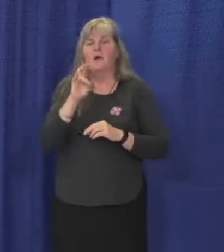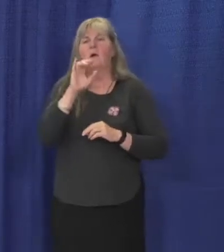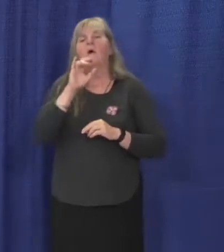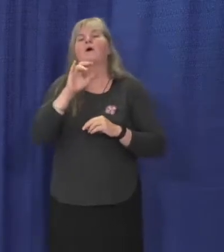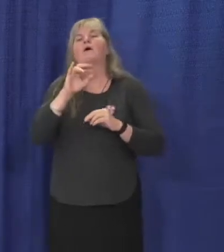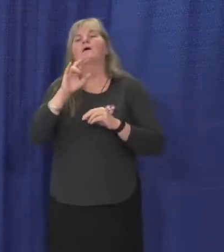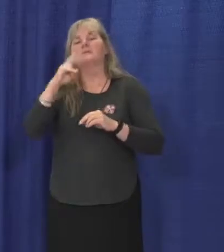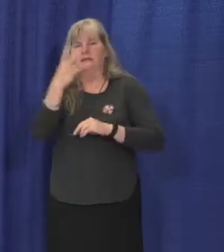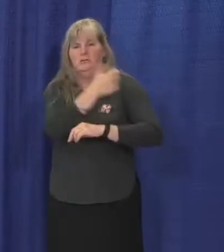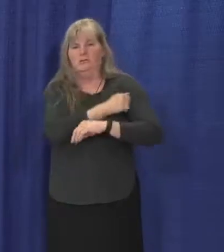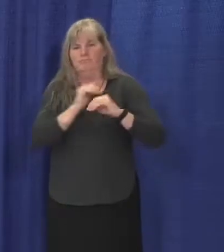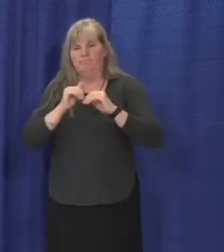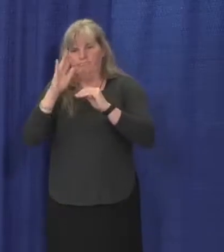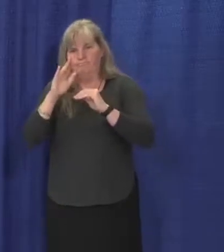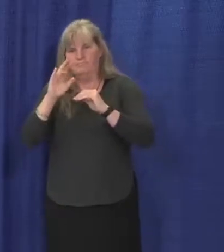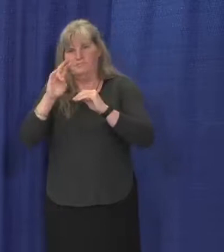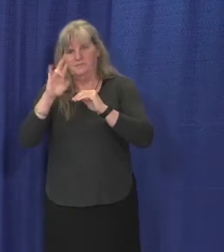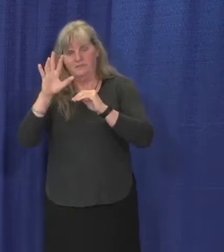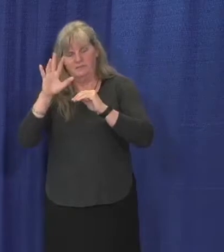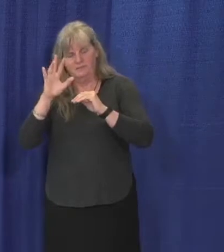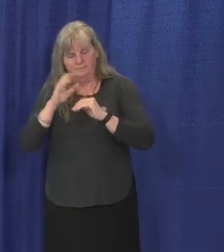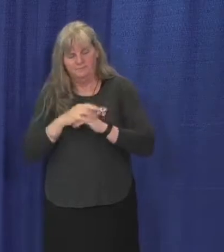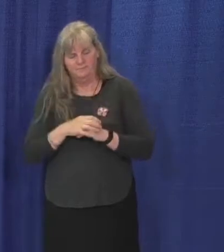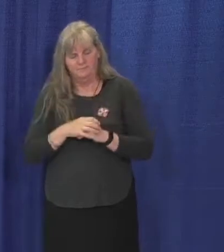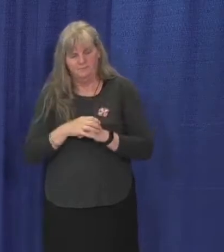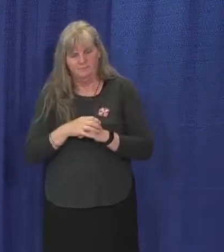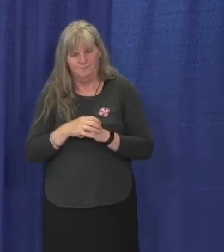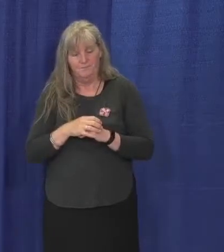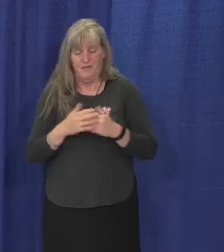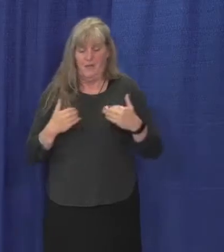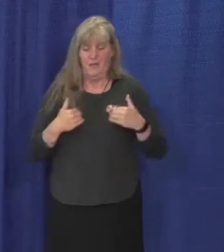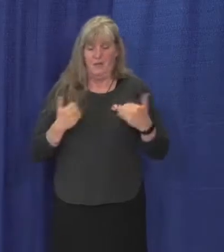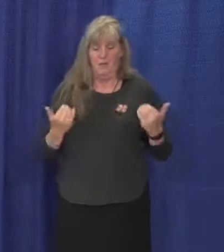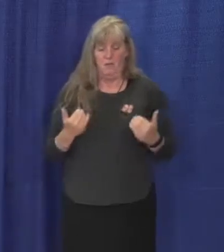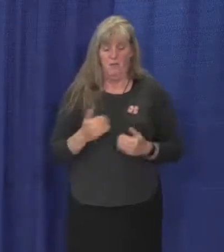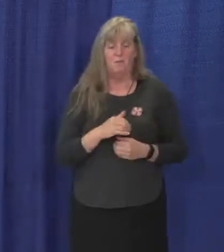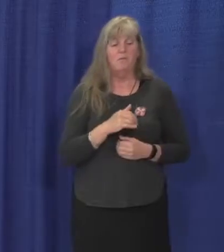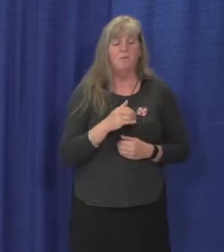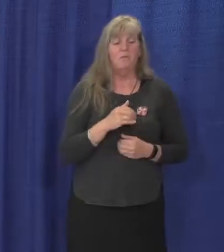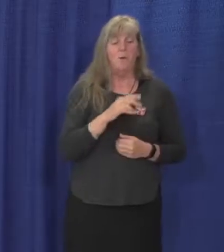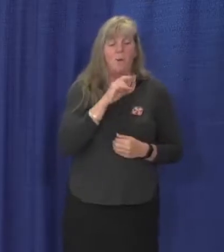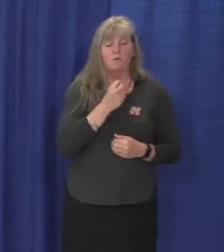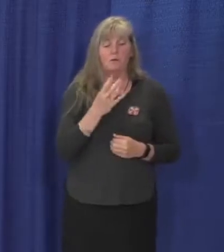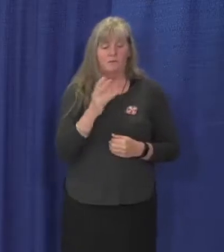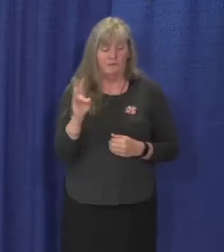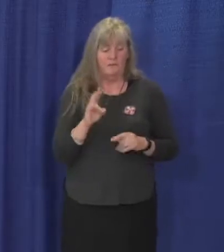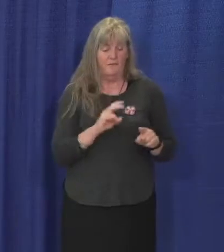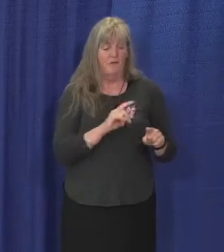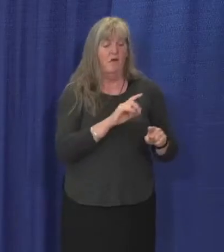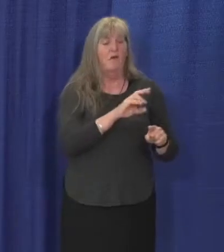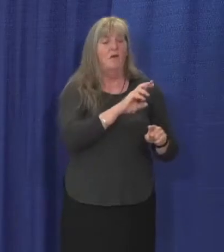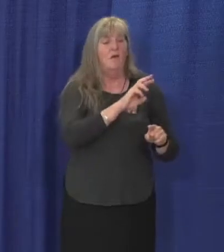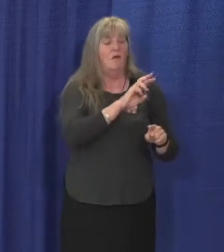received a second shot. For our youth population 68 percent have received their